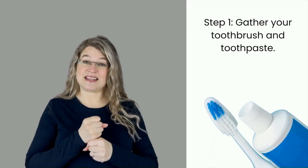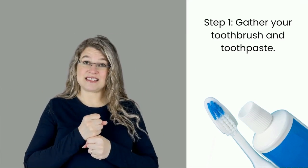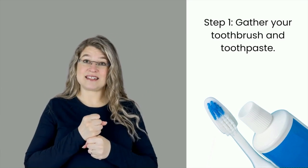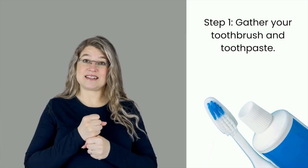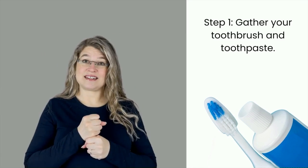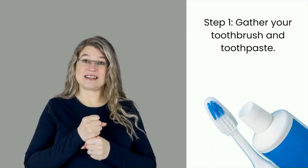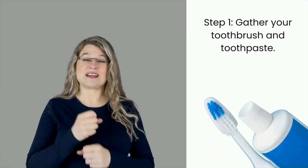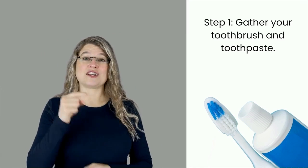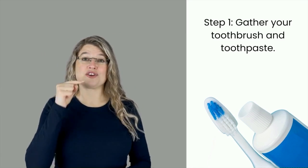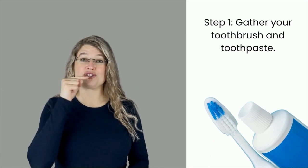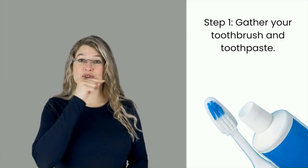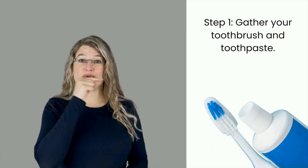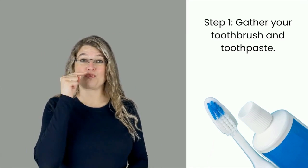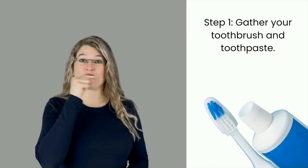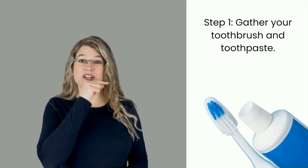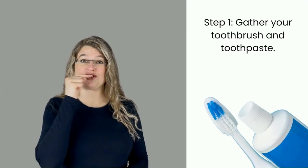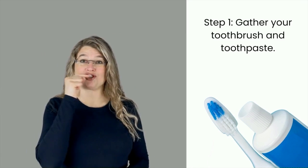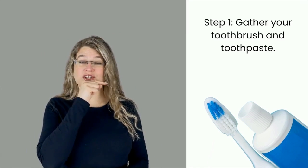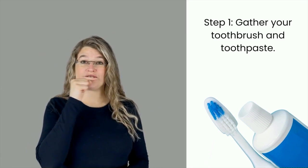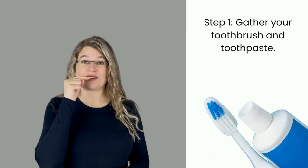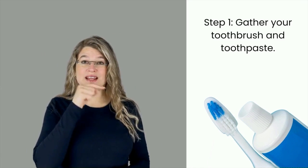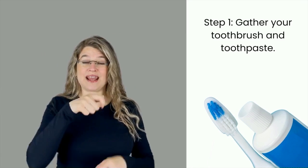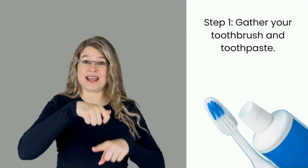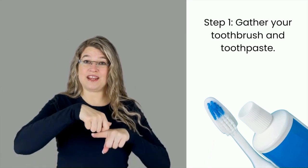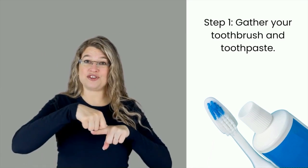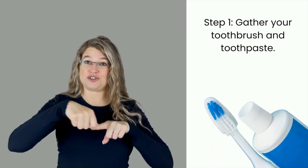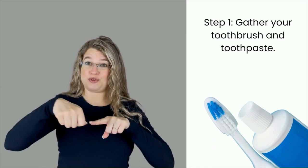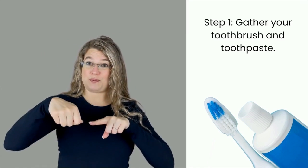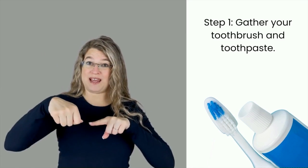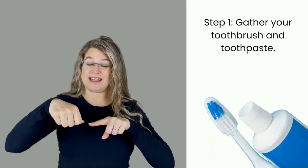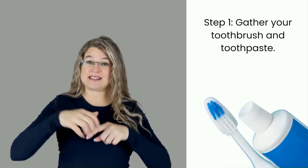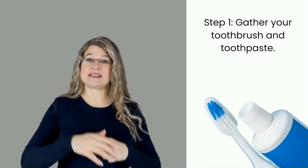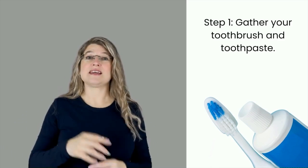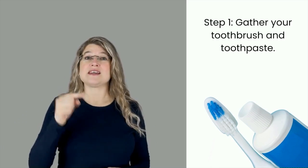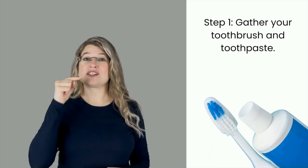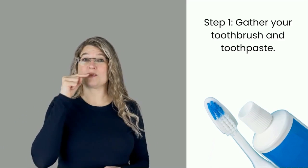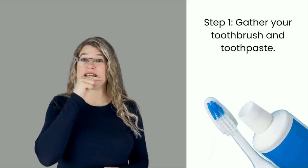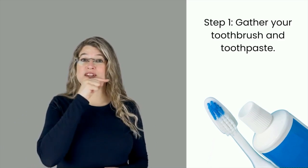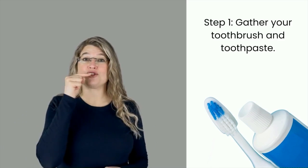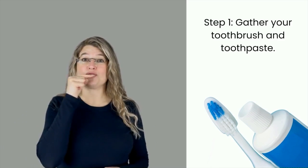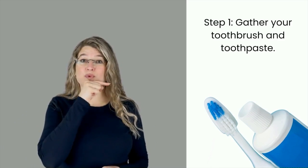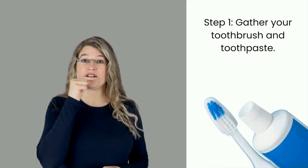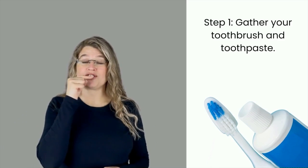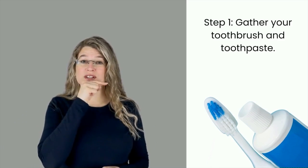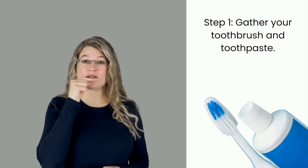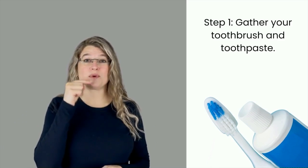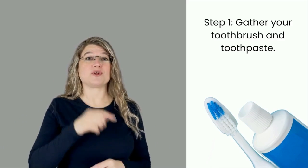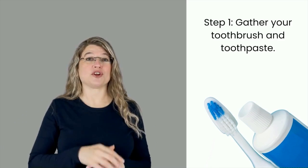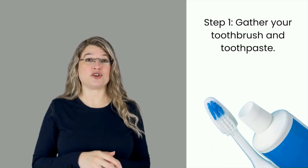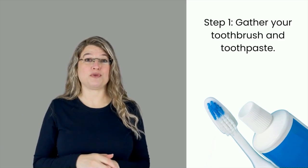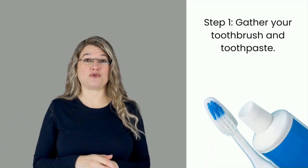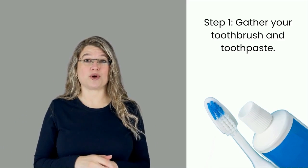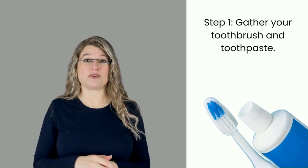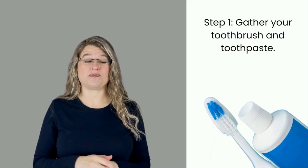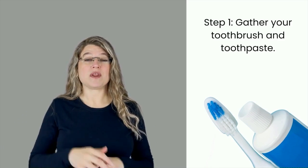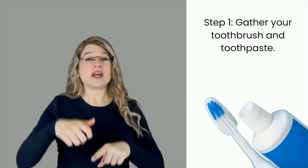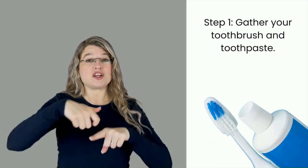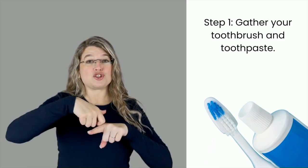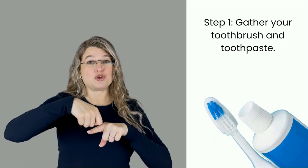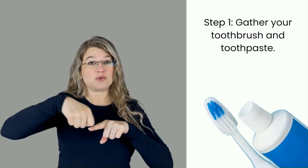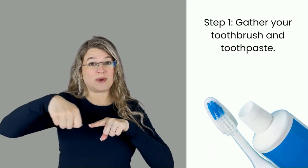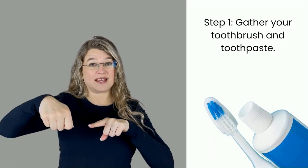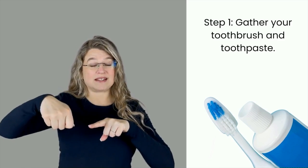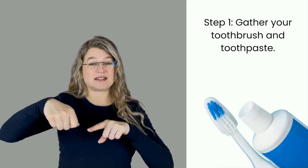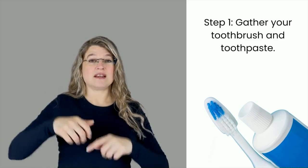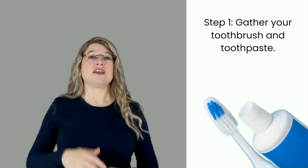Get Your toothbrush and your toothpaste. So again, toothbrush is what we learned before. Toothpaste,